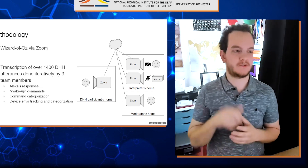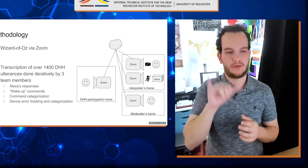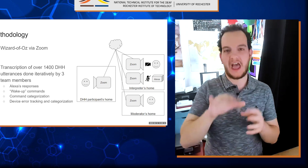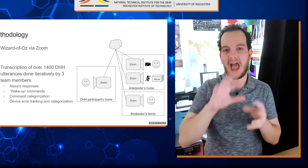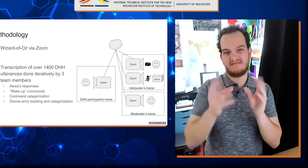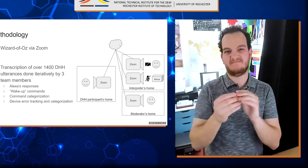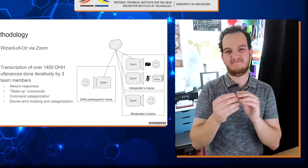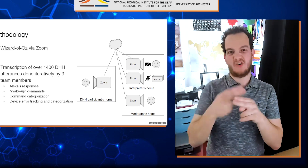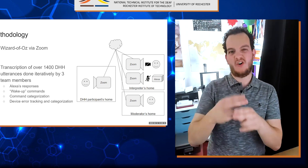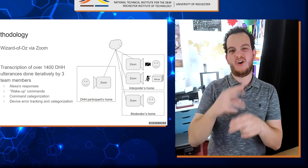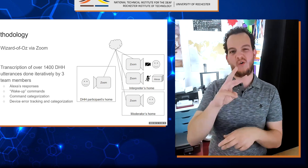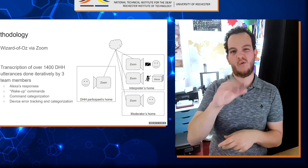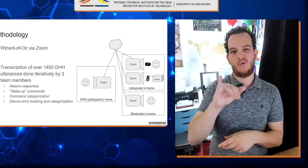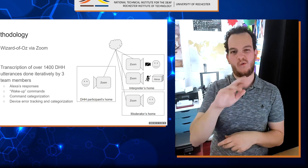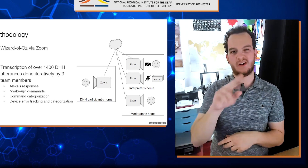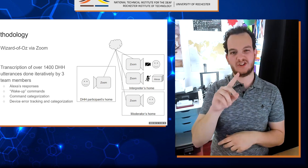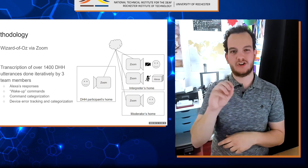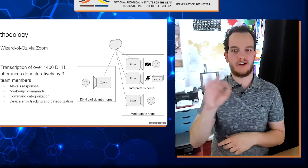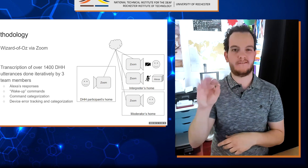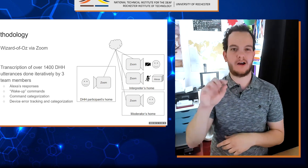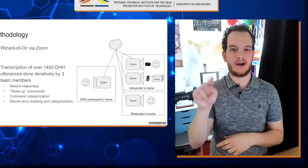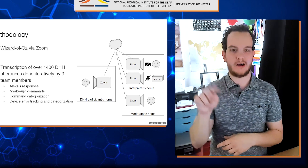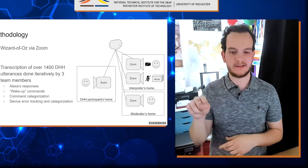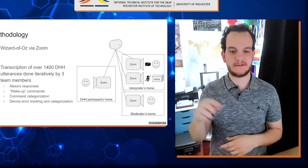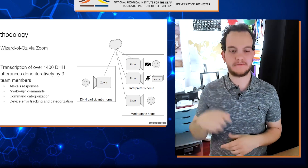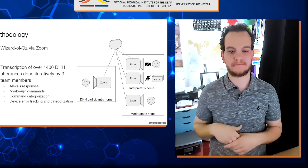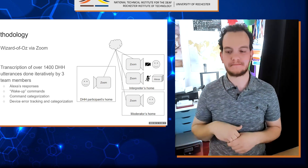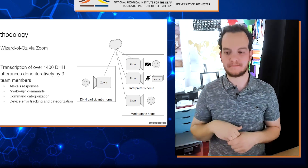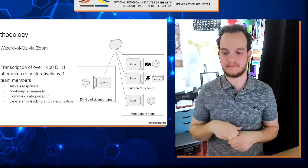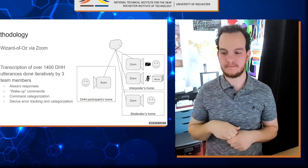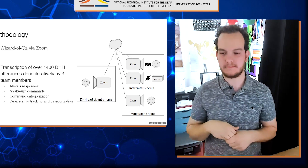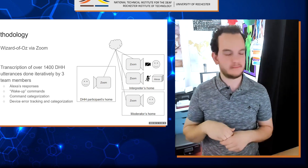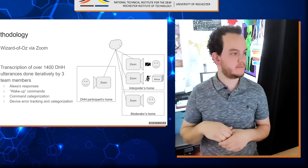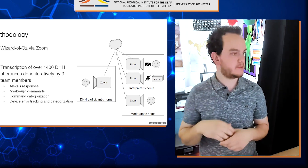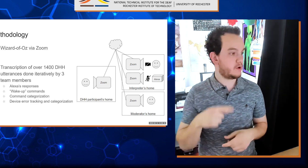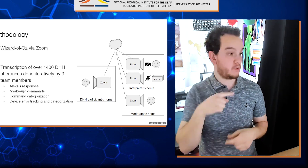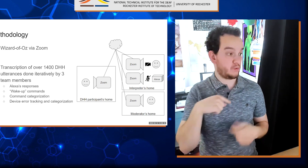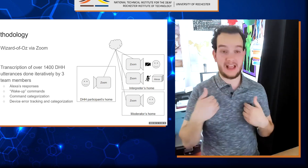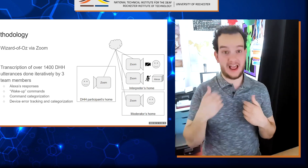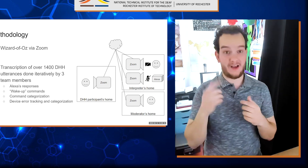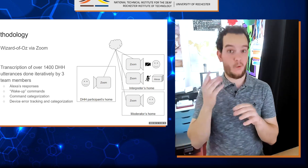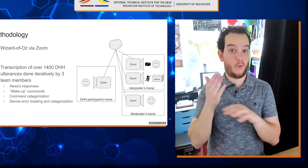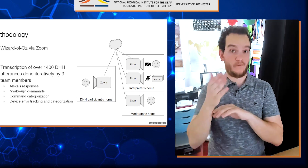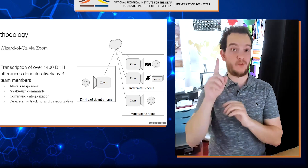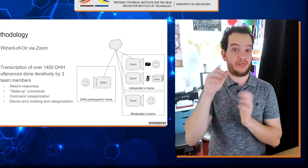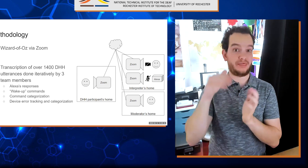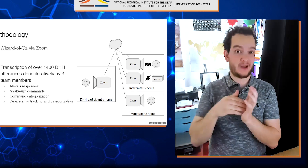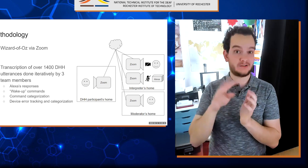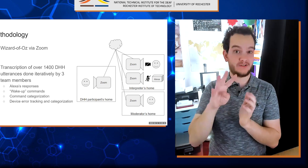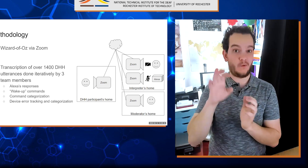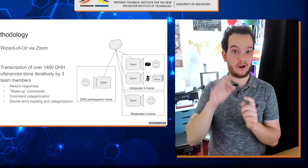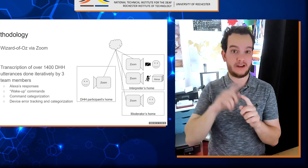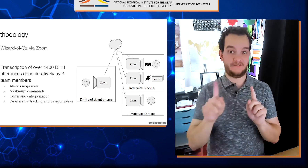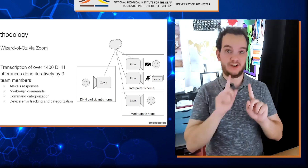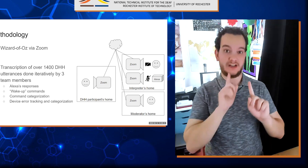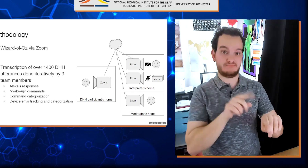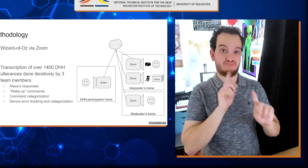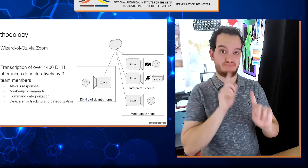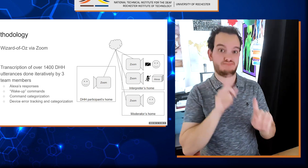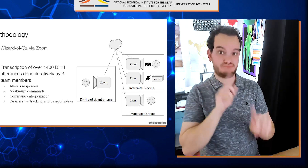that Alexa understood their signs, which wasn't the case. There was an actual interpreter there. And that's why we call it Wizard-of-Oz.